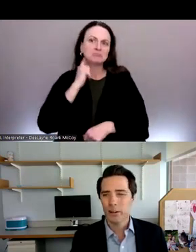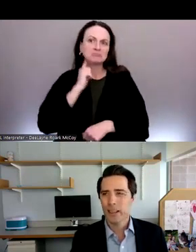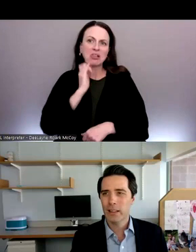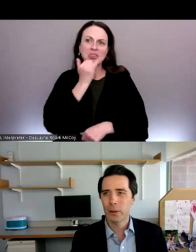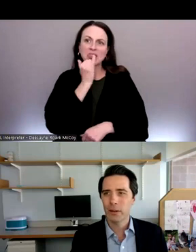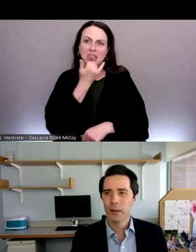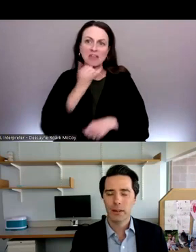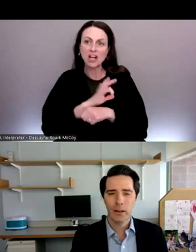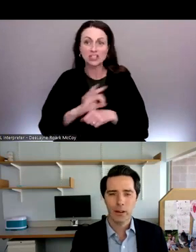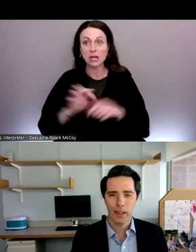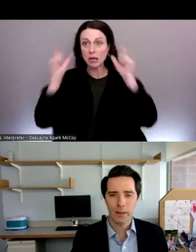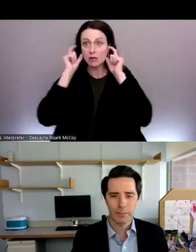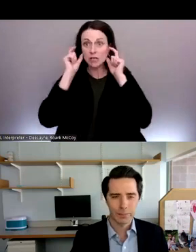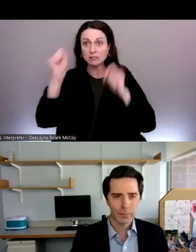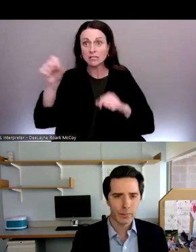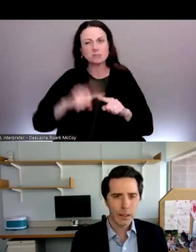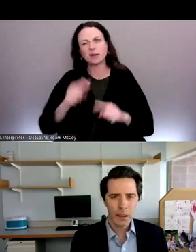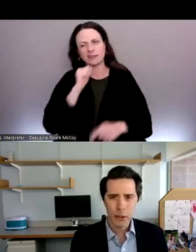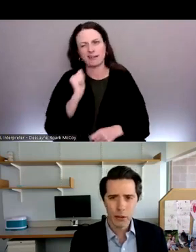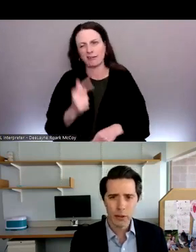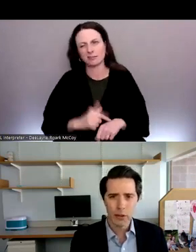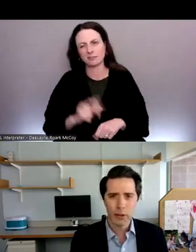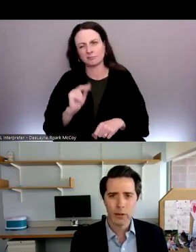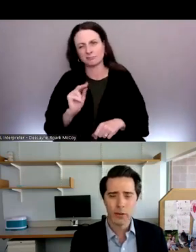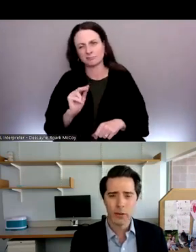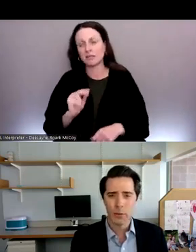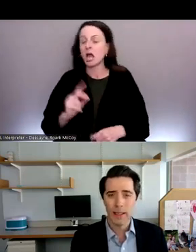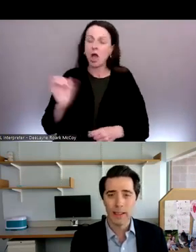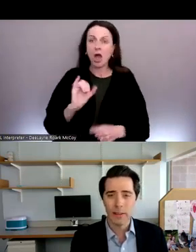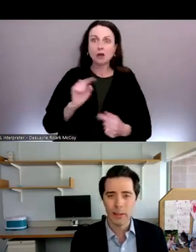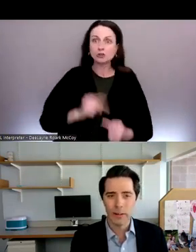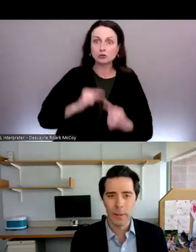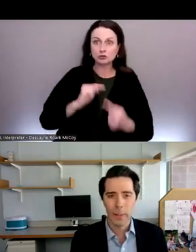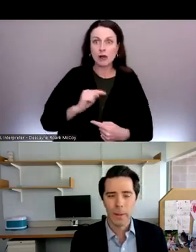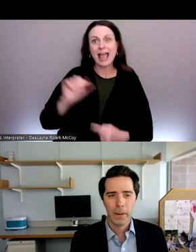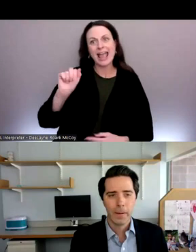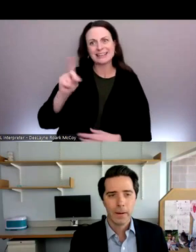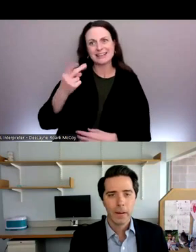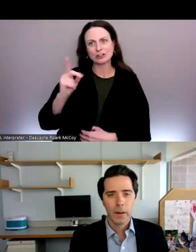hearing aids but not all the time